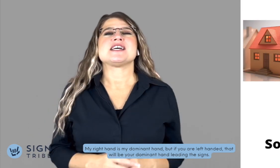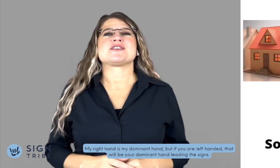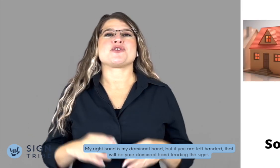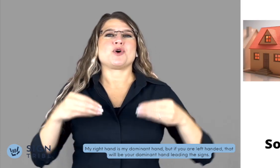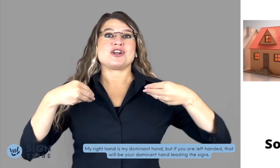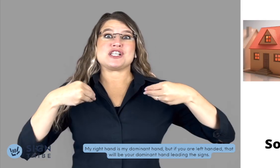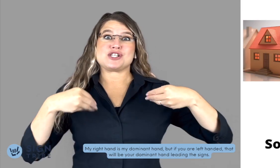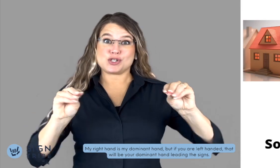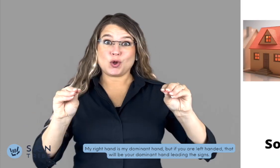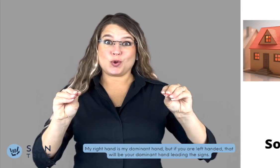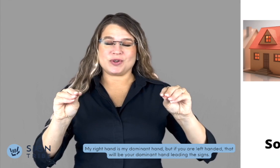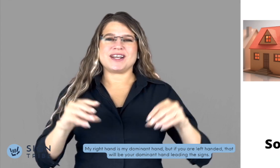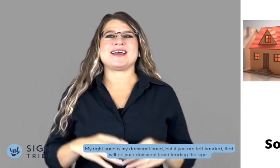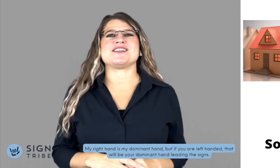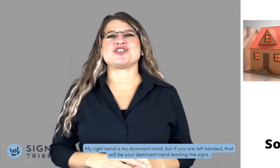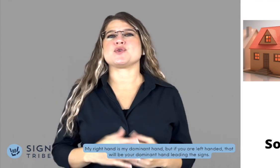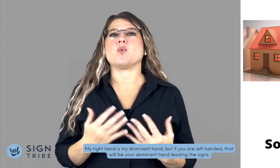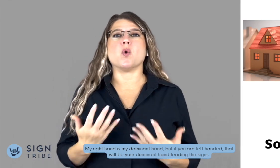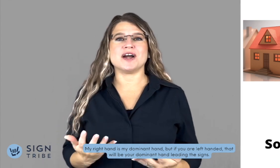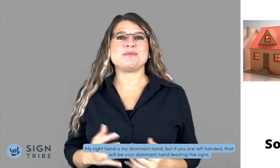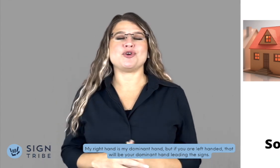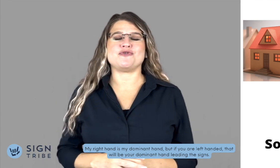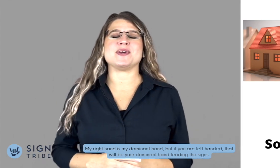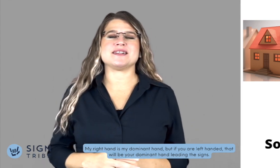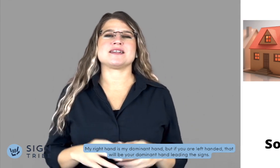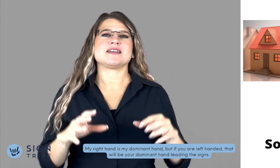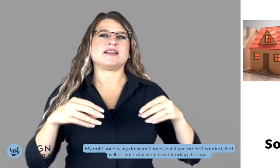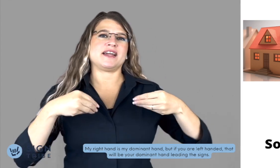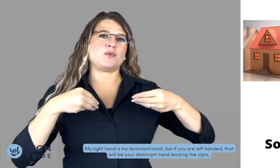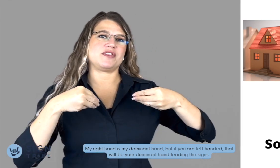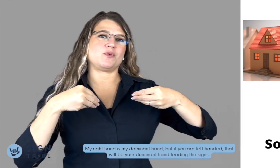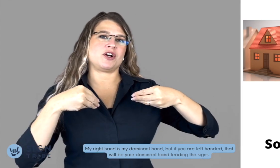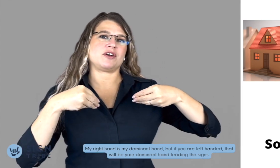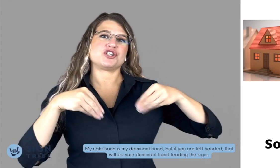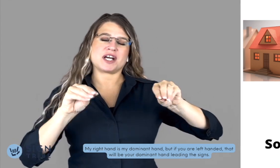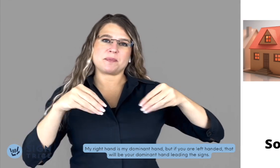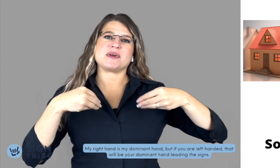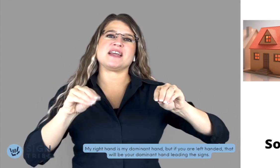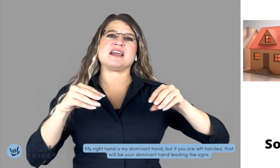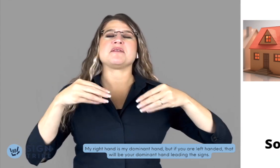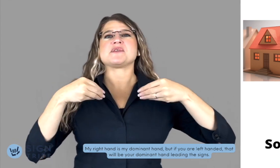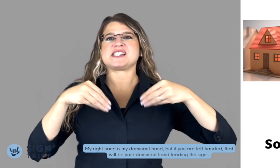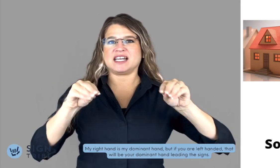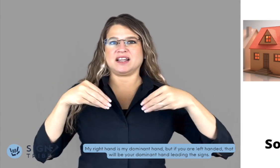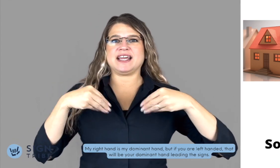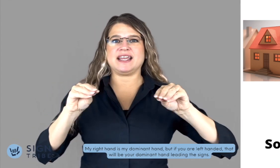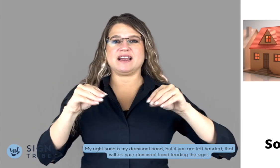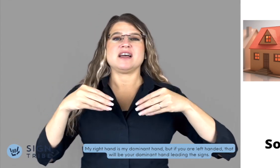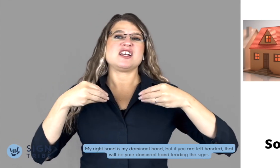So the word sold is just one movement like with the word shopping, selling,